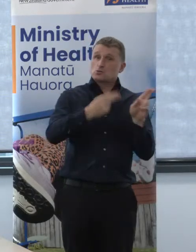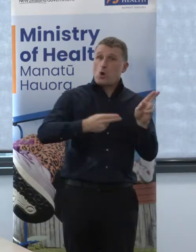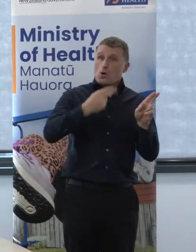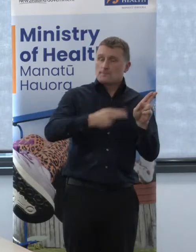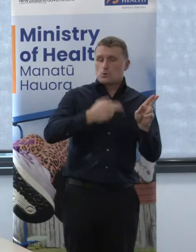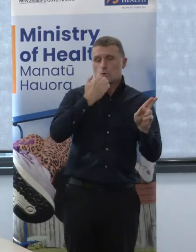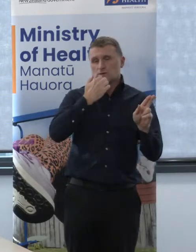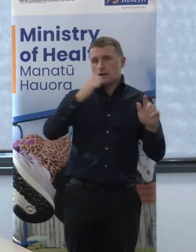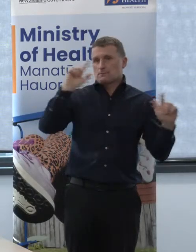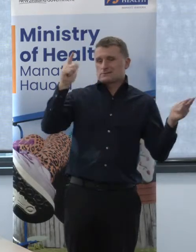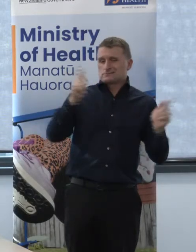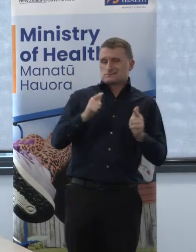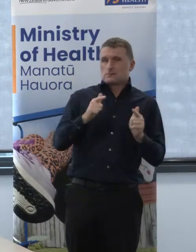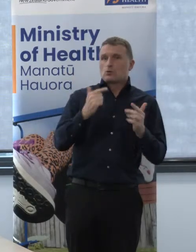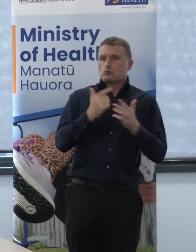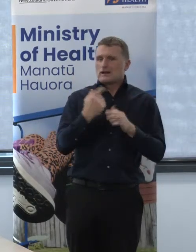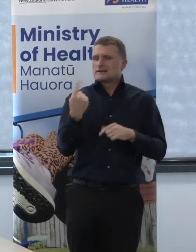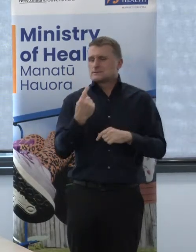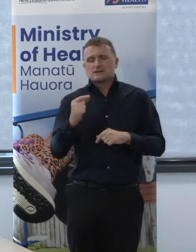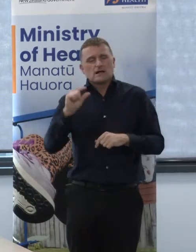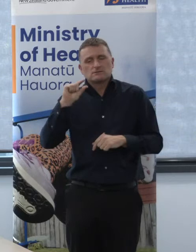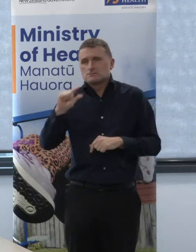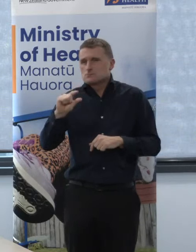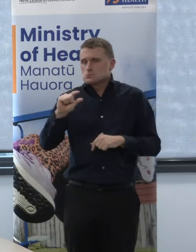and we have seen with Omicron there is still a lot of people being admitted to hospital, and